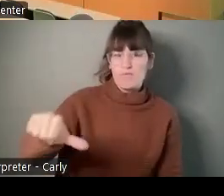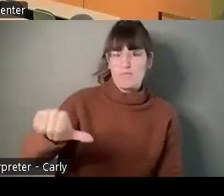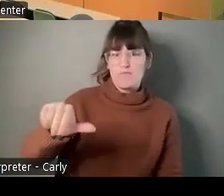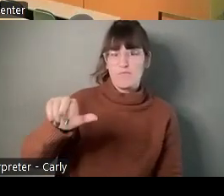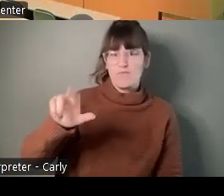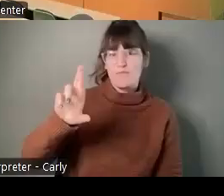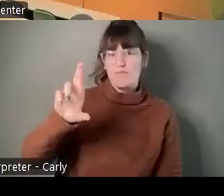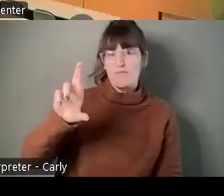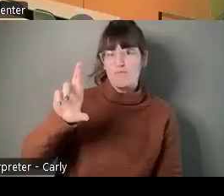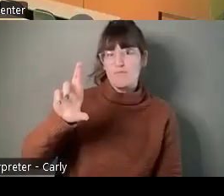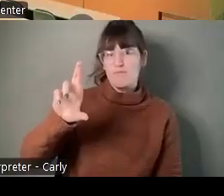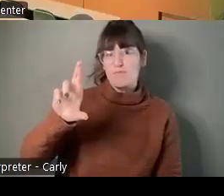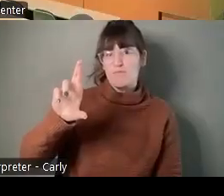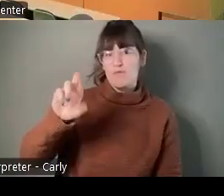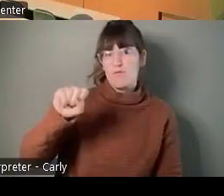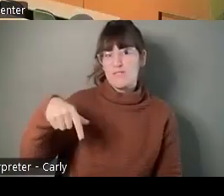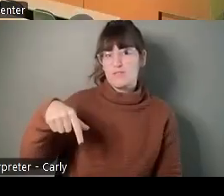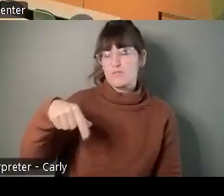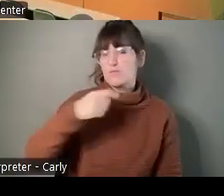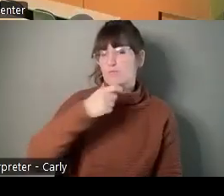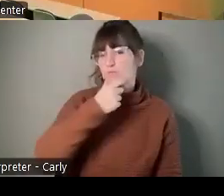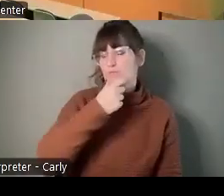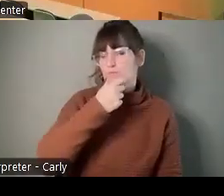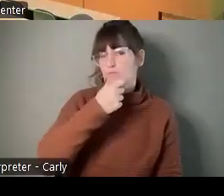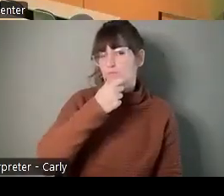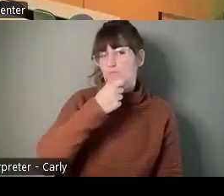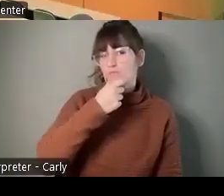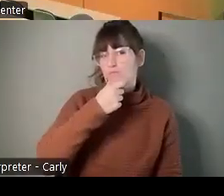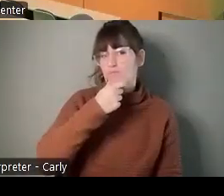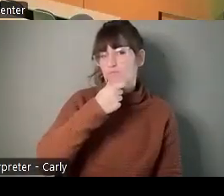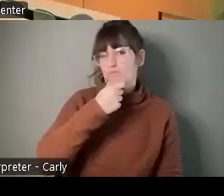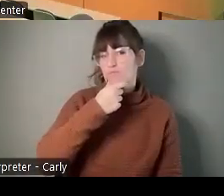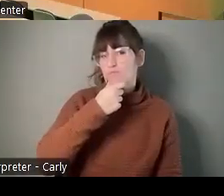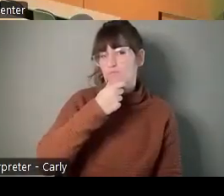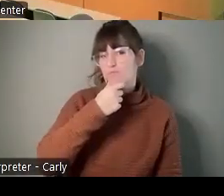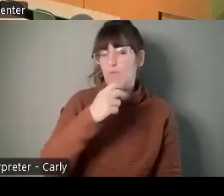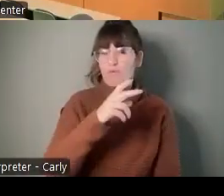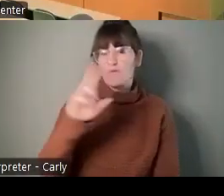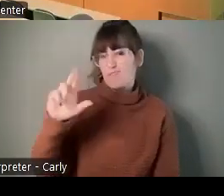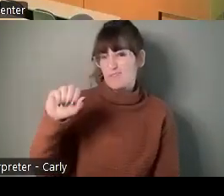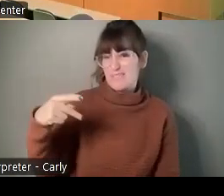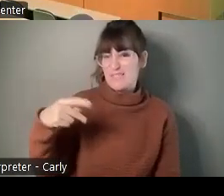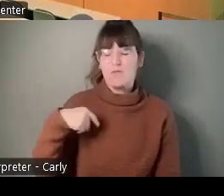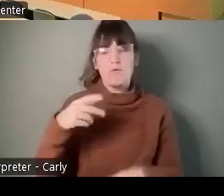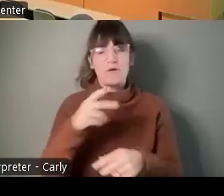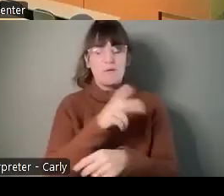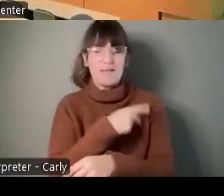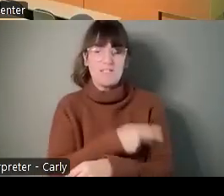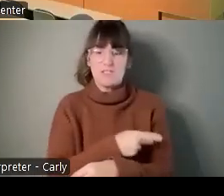that might not or patients uh and also patients for whom the process might be more prolonged than